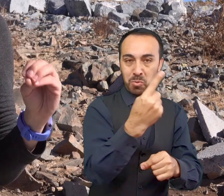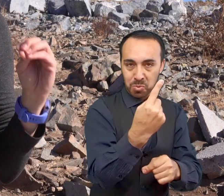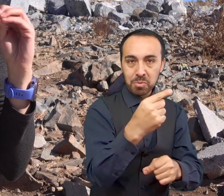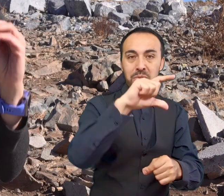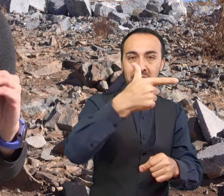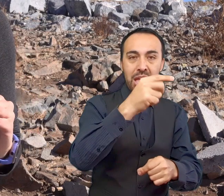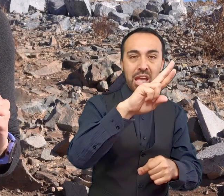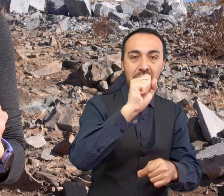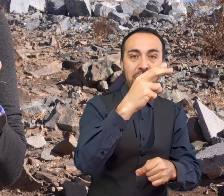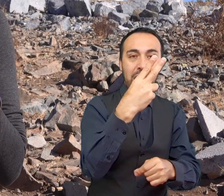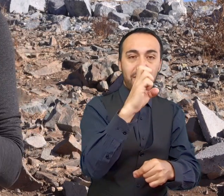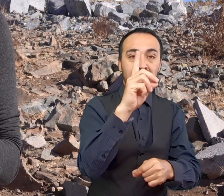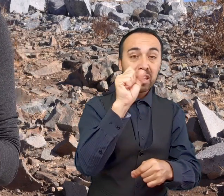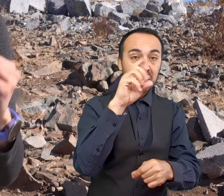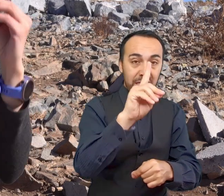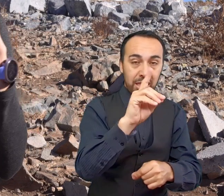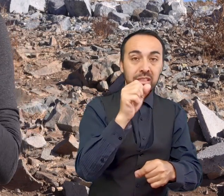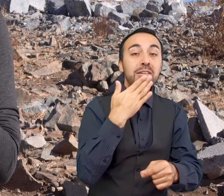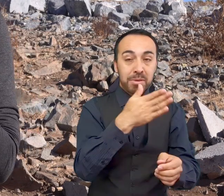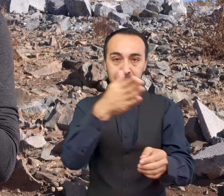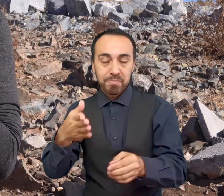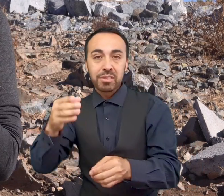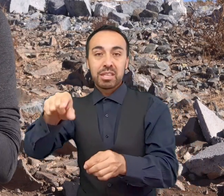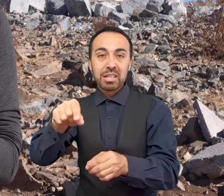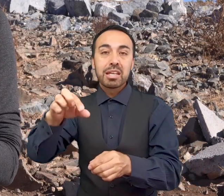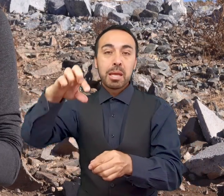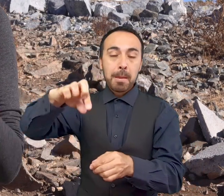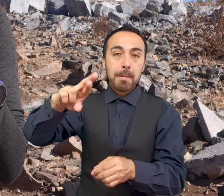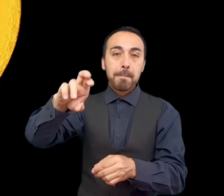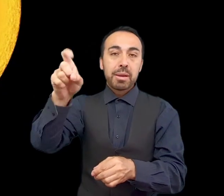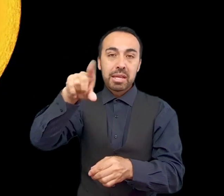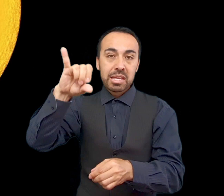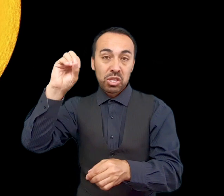which compresses matter, and pressure, which contains that compression. Gravity compresses